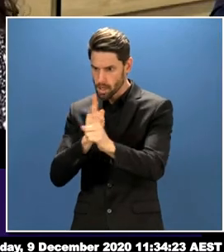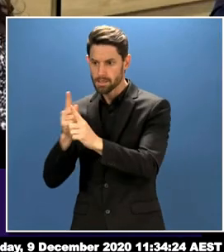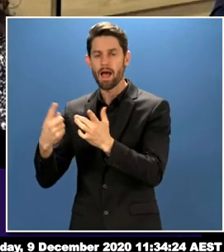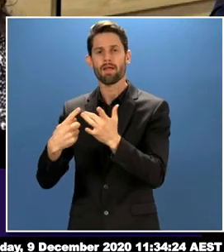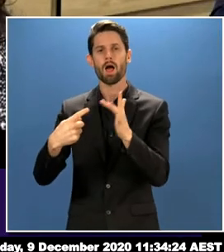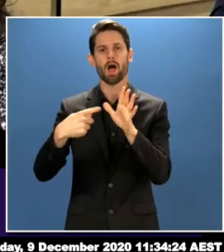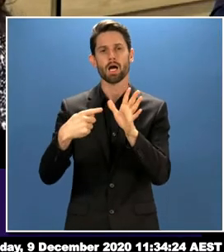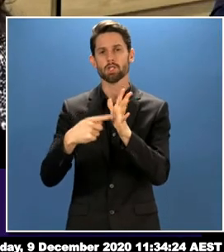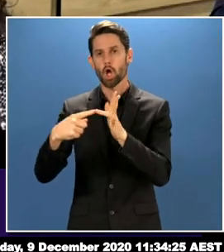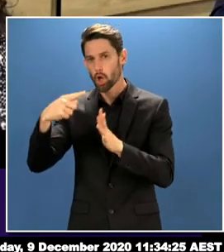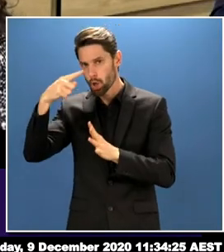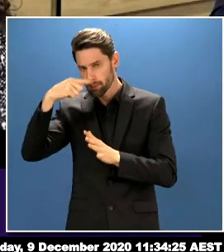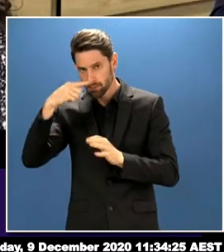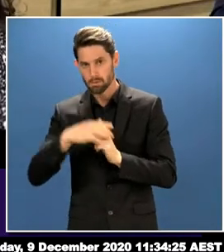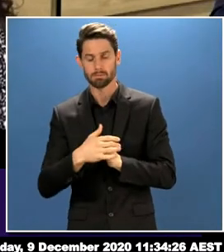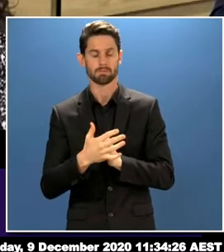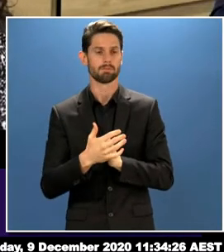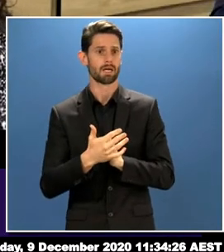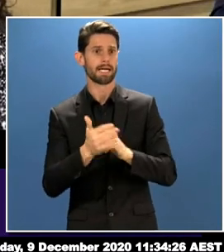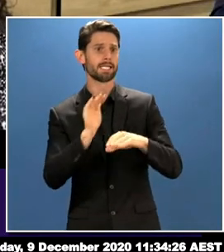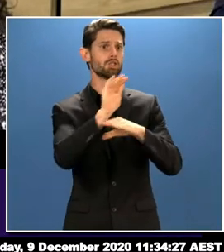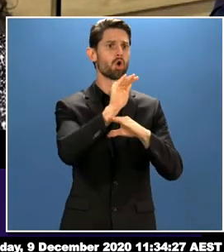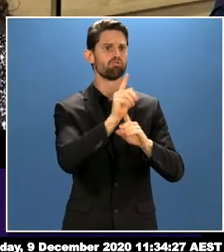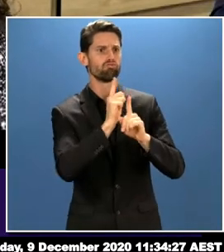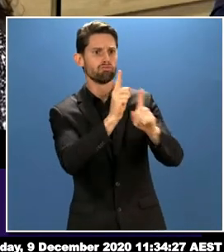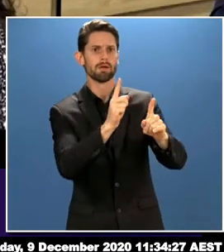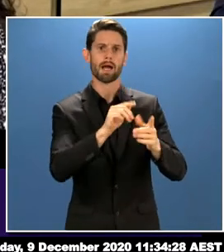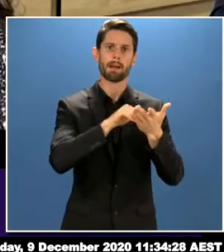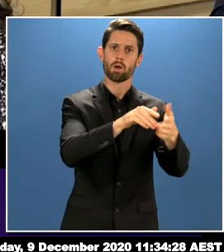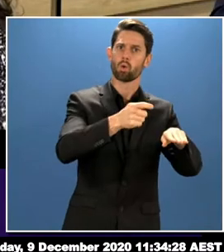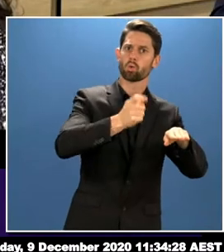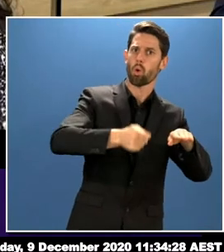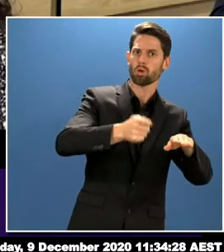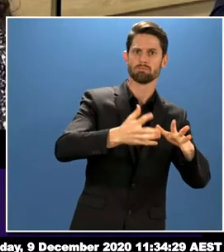external rulings, or making external rulings, and then engaging with